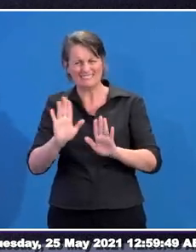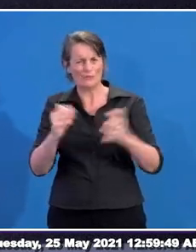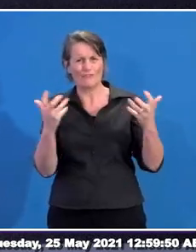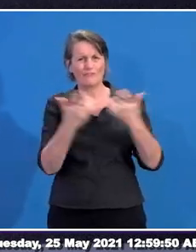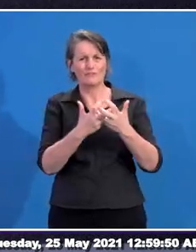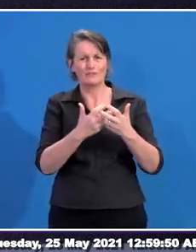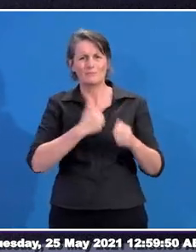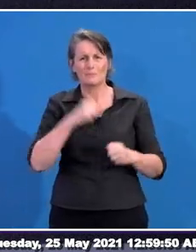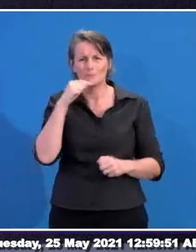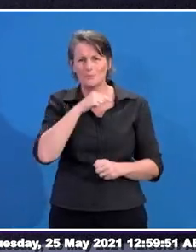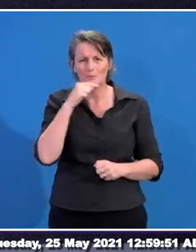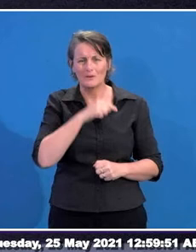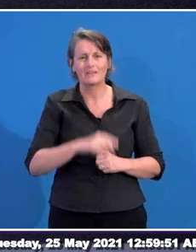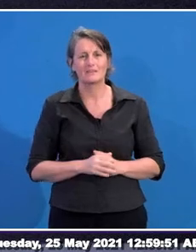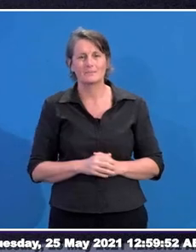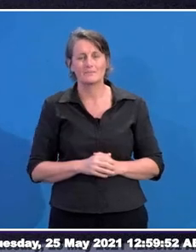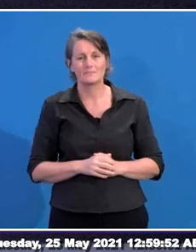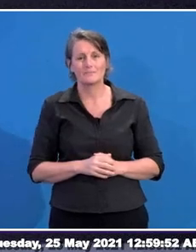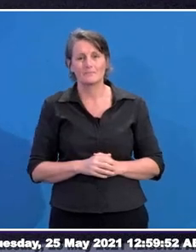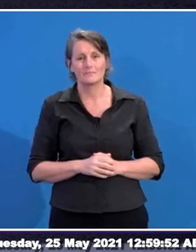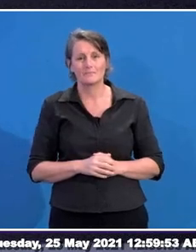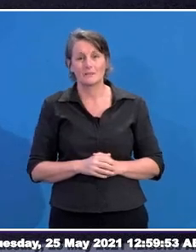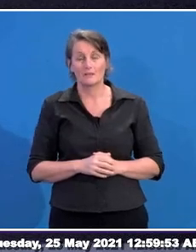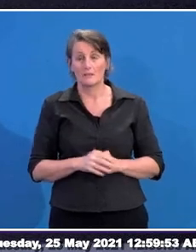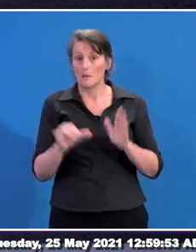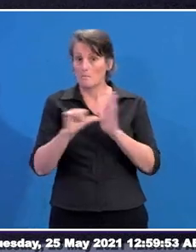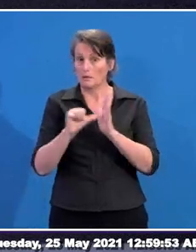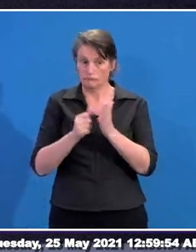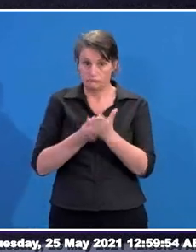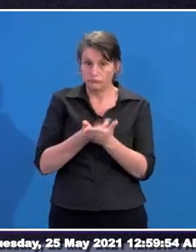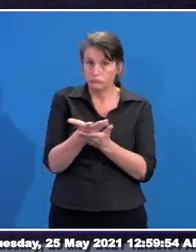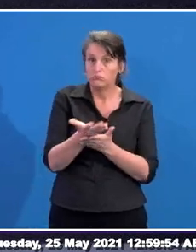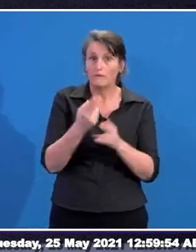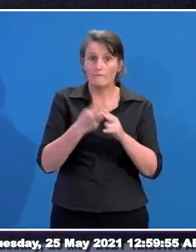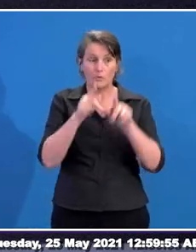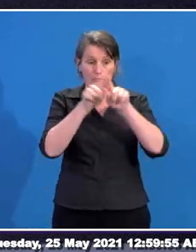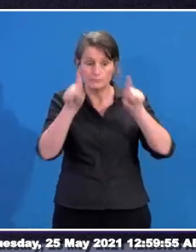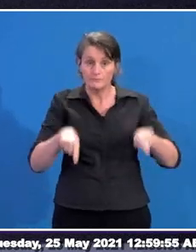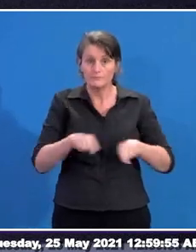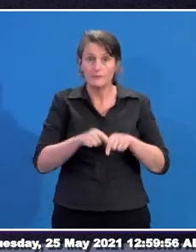We spend a lot of money on behaviour support plans that sometimes it makes me